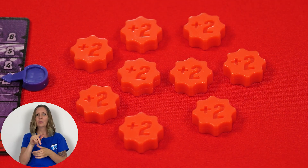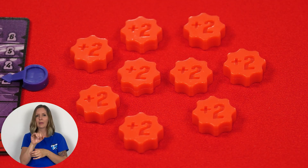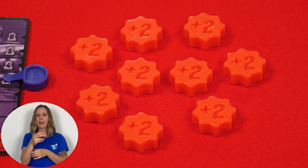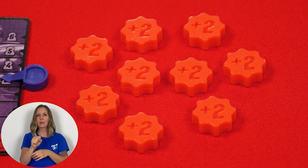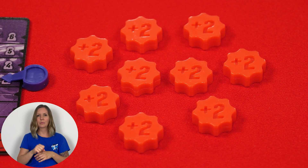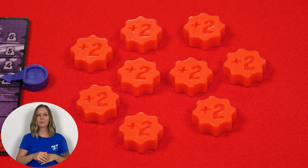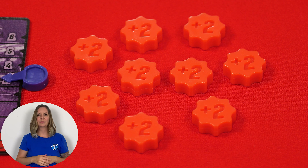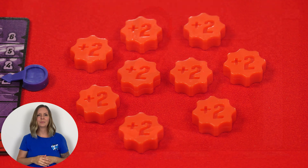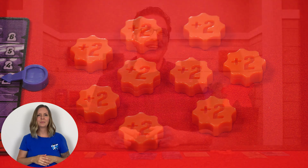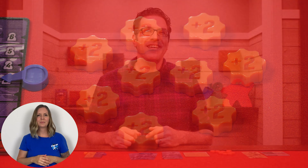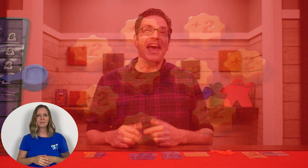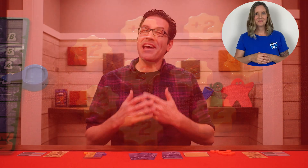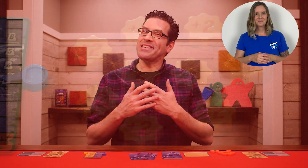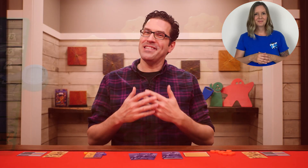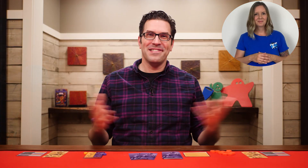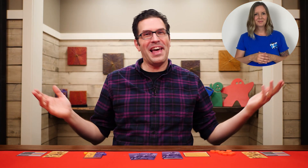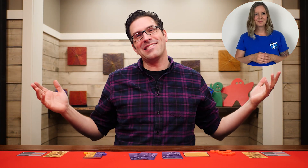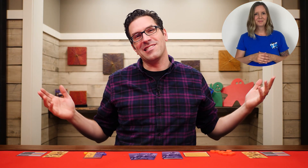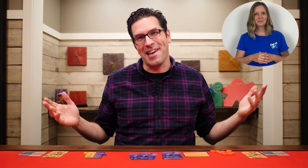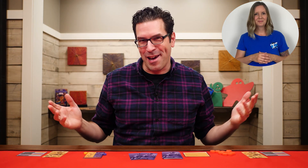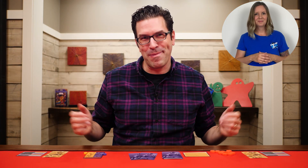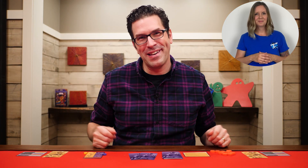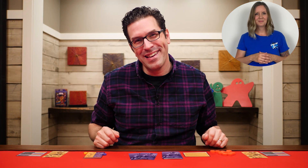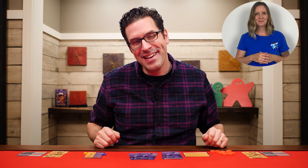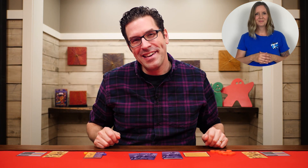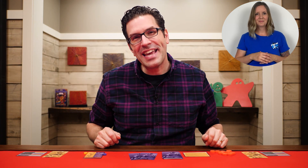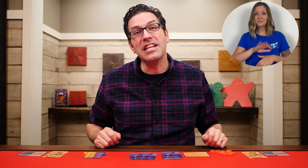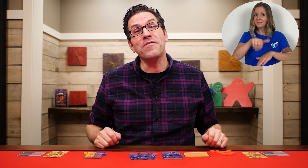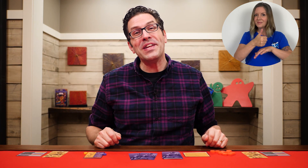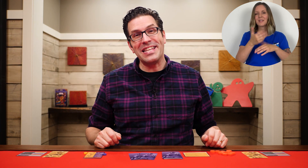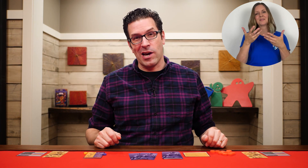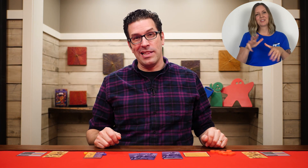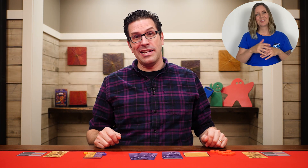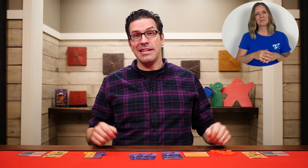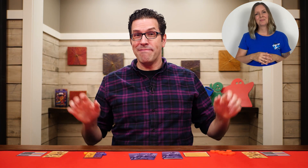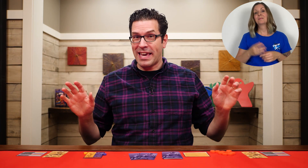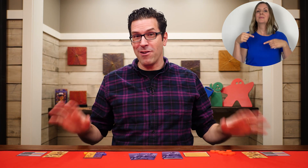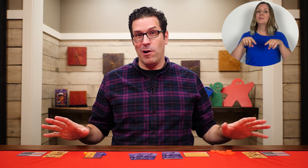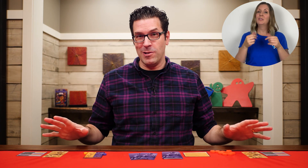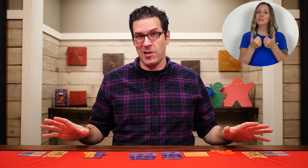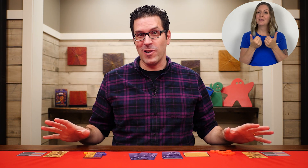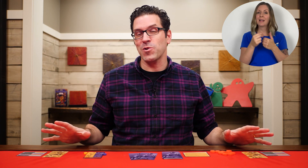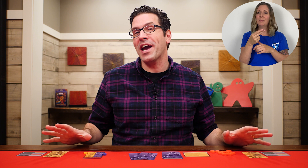the Thanos player. And that’s the setup! In Infinity Gauntlet, the Heroes are trying